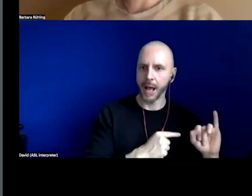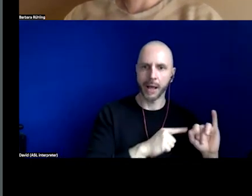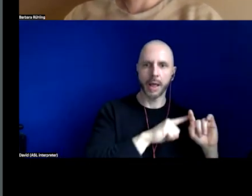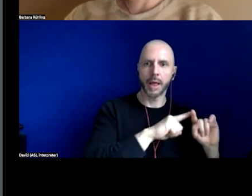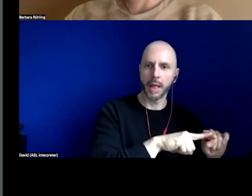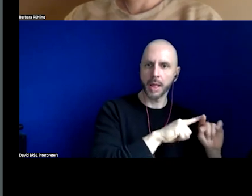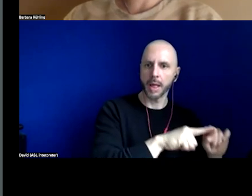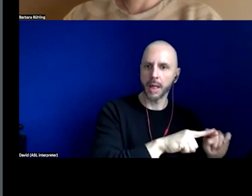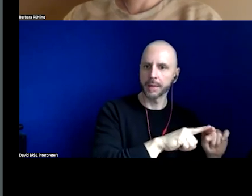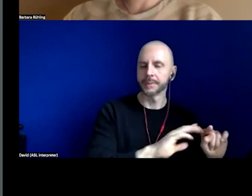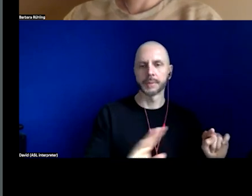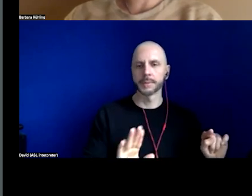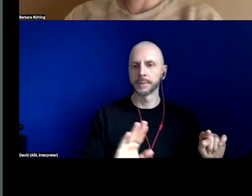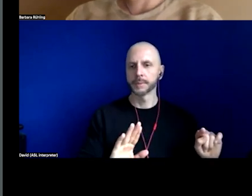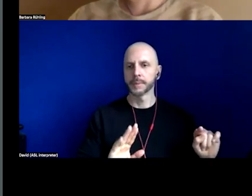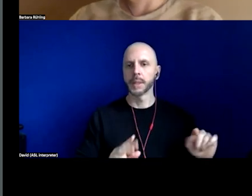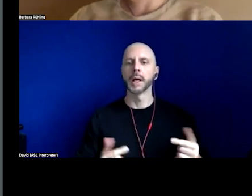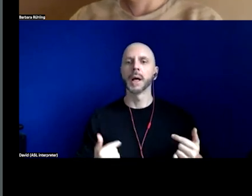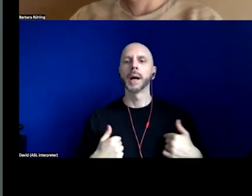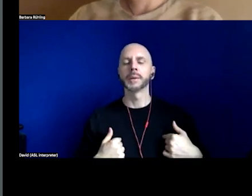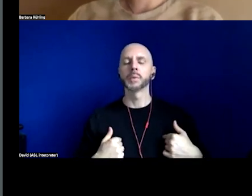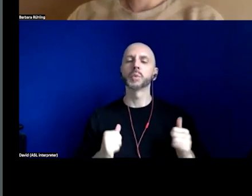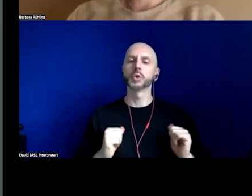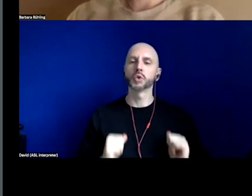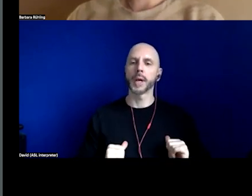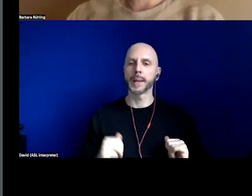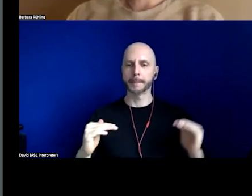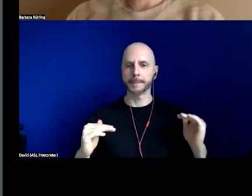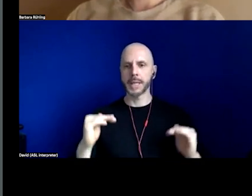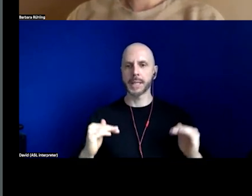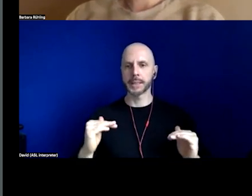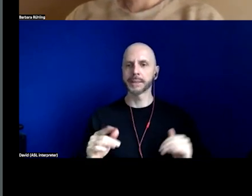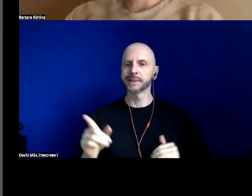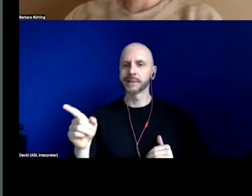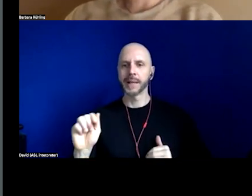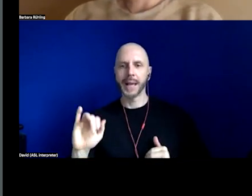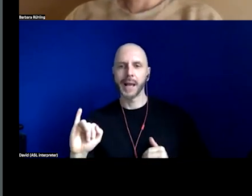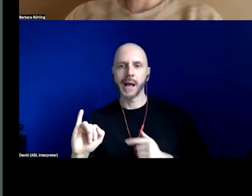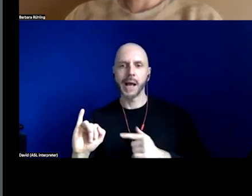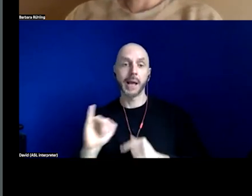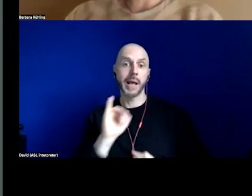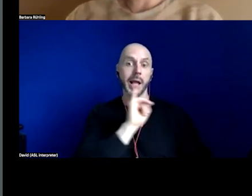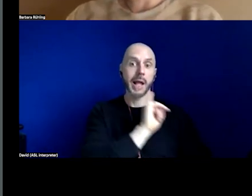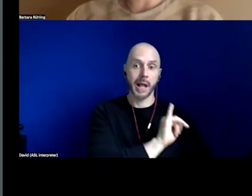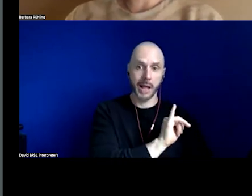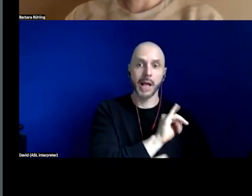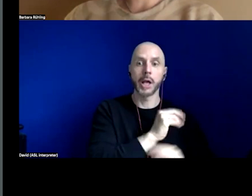some tedious tasks. Like, what are little things that are very repetitive that we all know that's